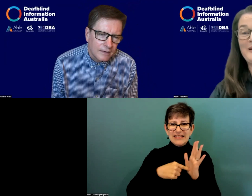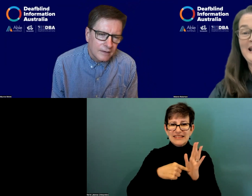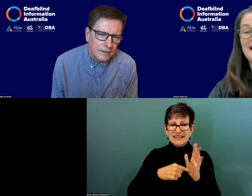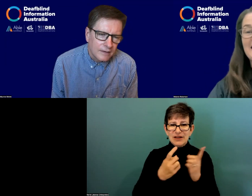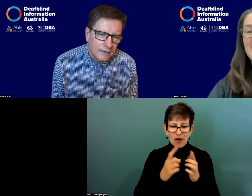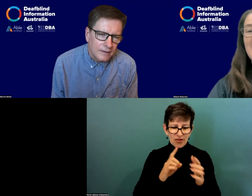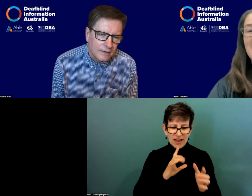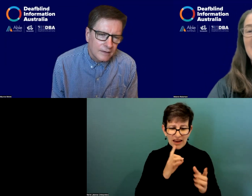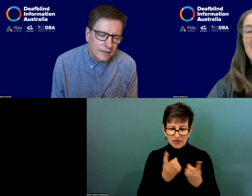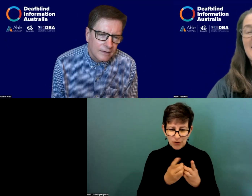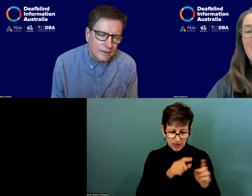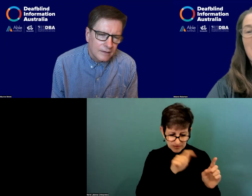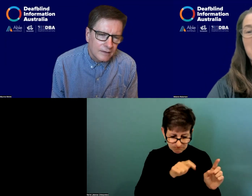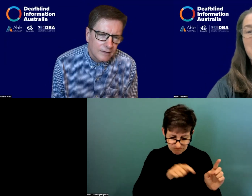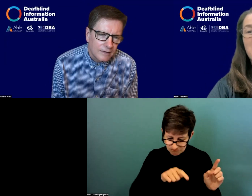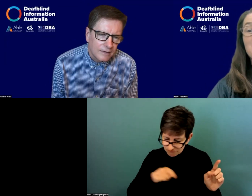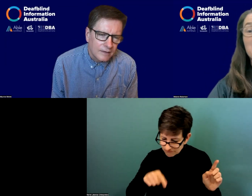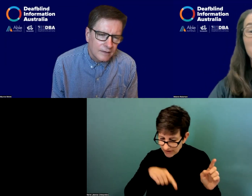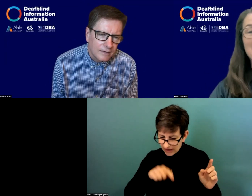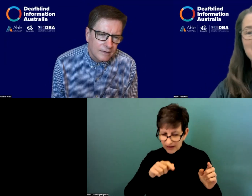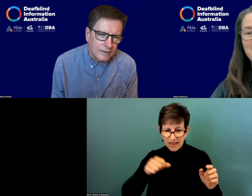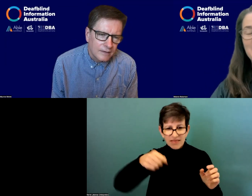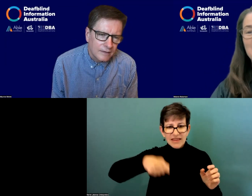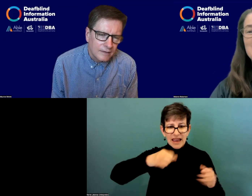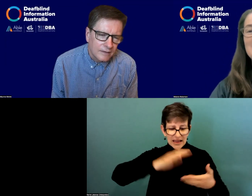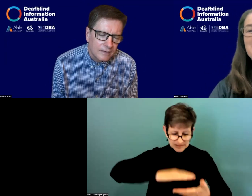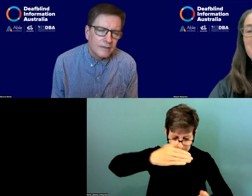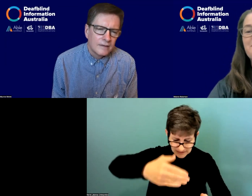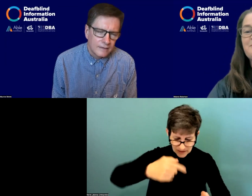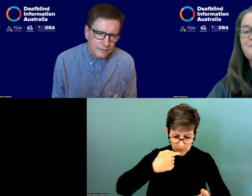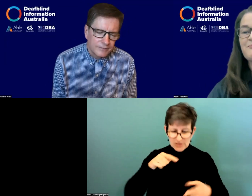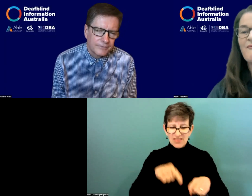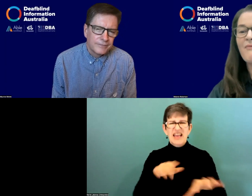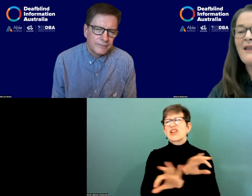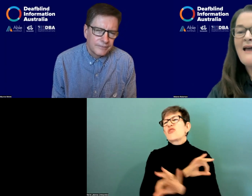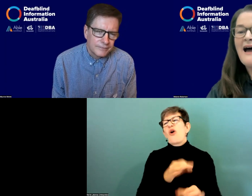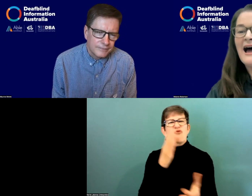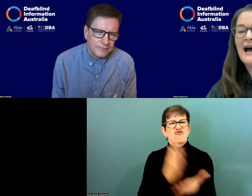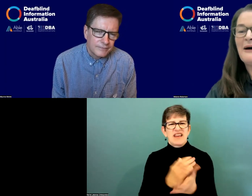not being the toolkit for closure.